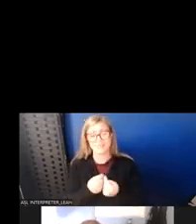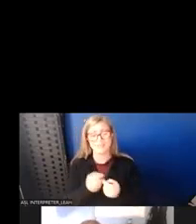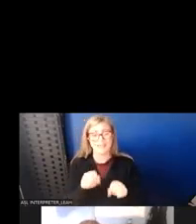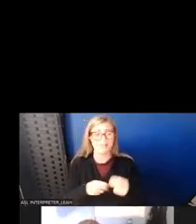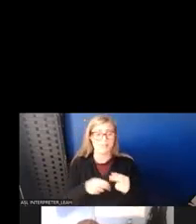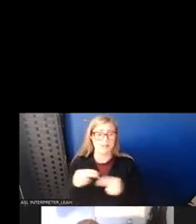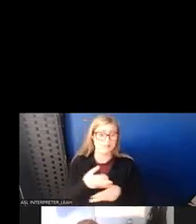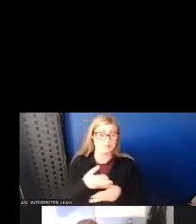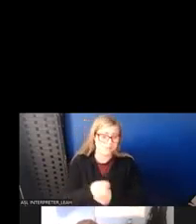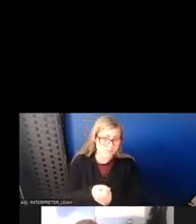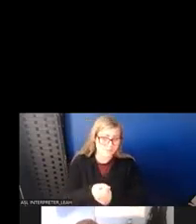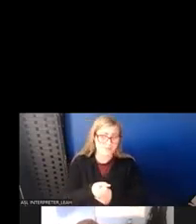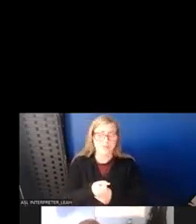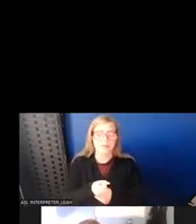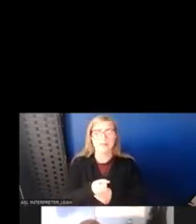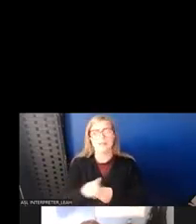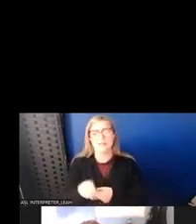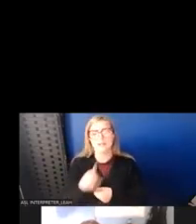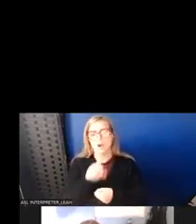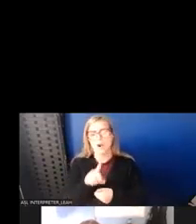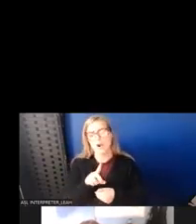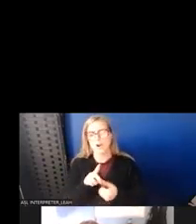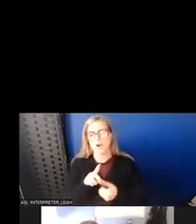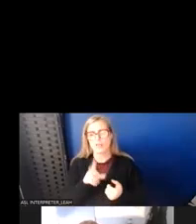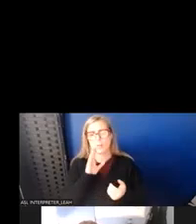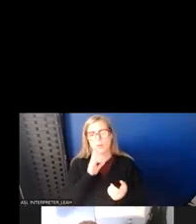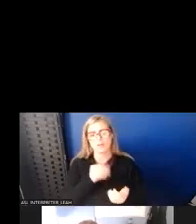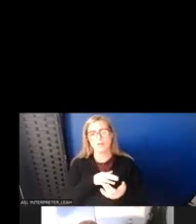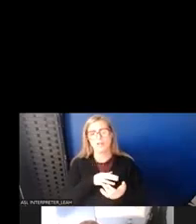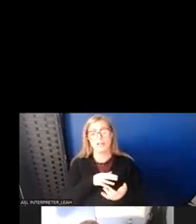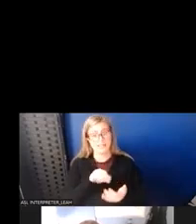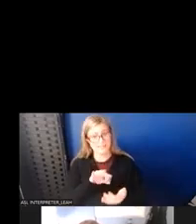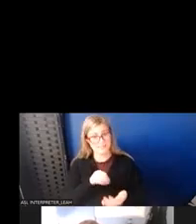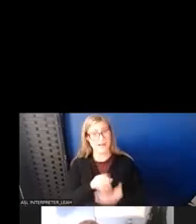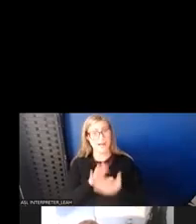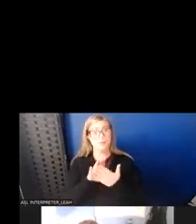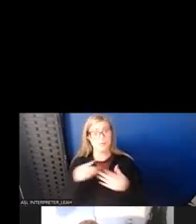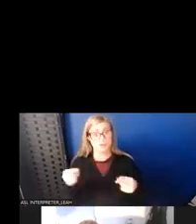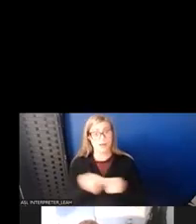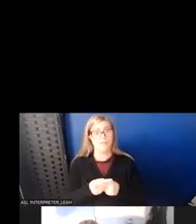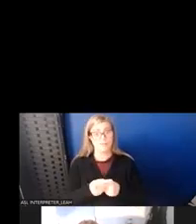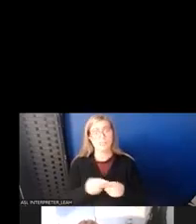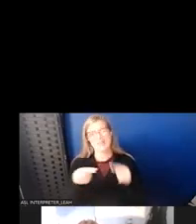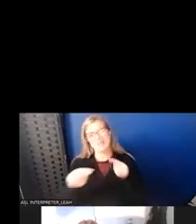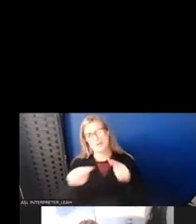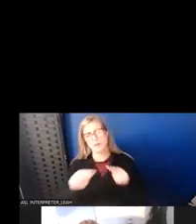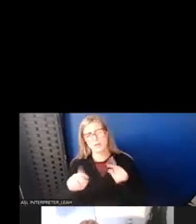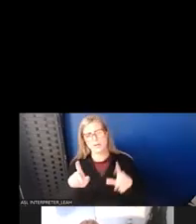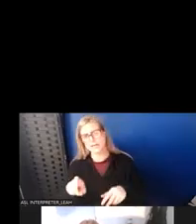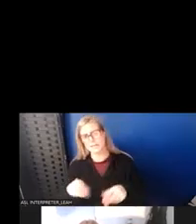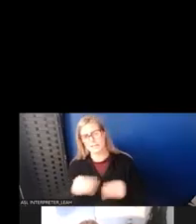You dare to encounter some conflicts and negotiate what is necessary for you to participate in the team.